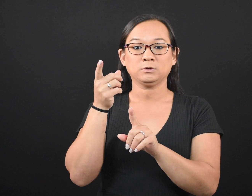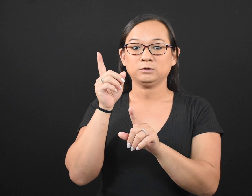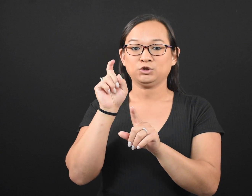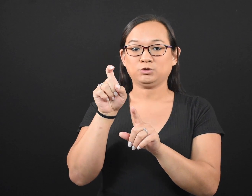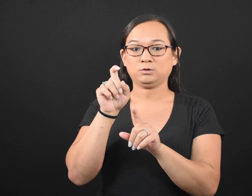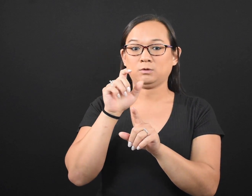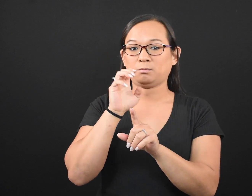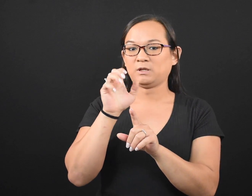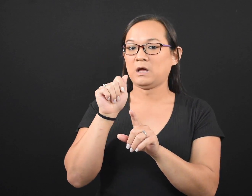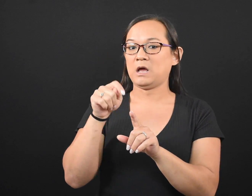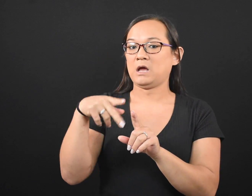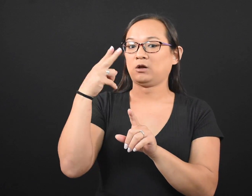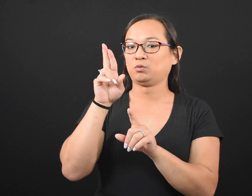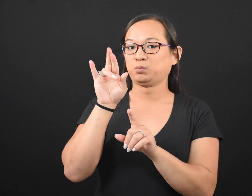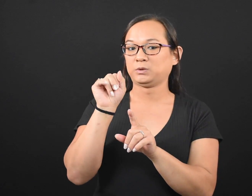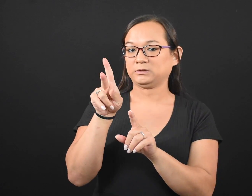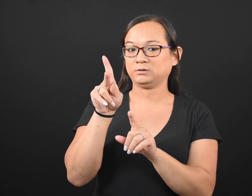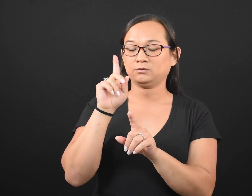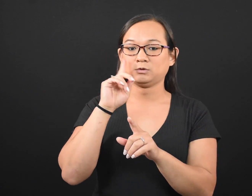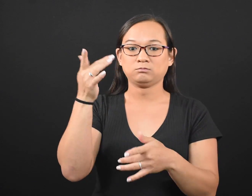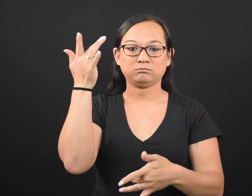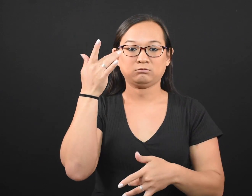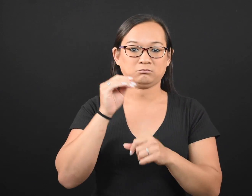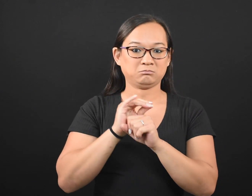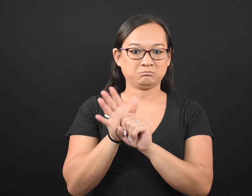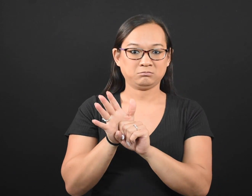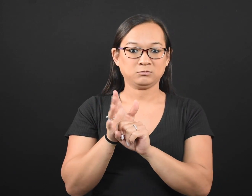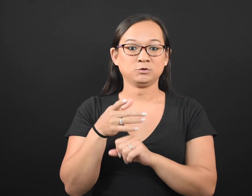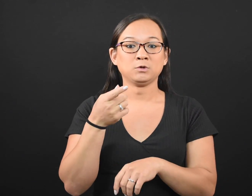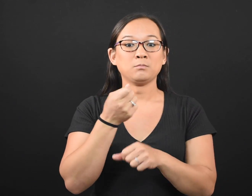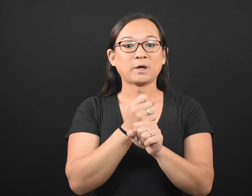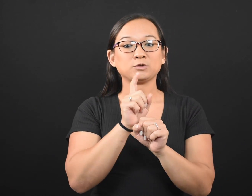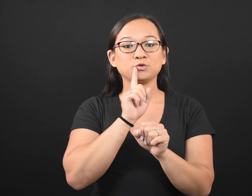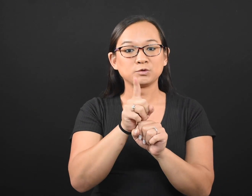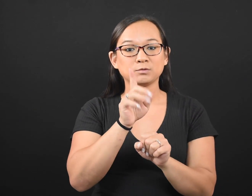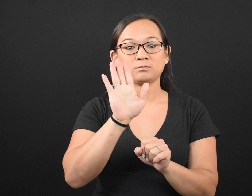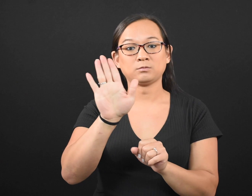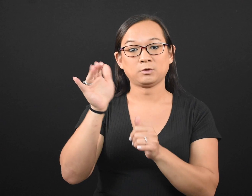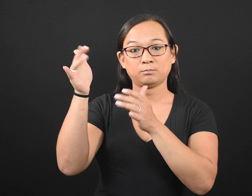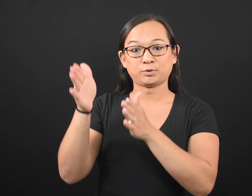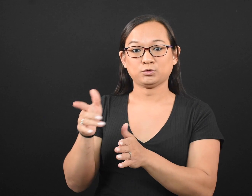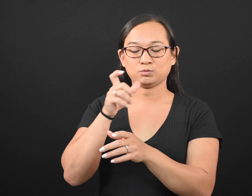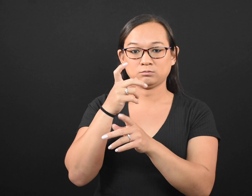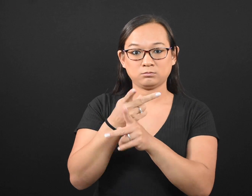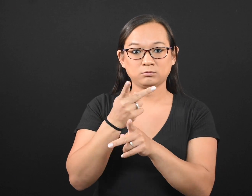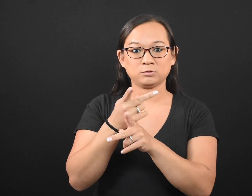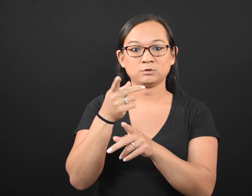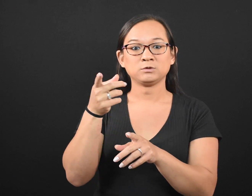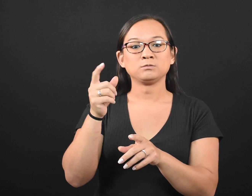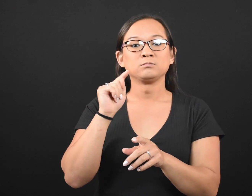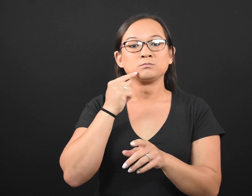should not be at increased risk for severe illness from COVID-19 For more information, see Sick Parents and Caregivers. Make sure these caregivers take